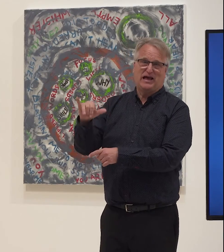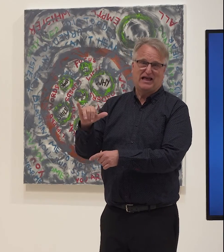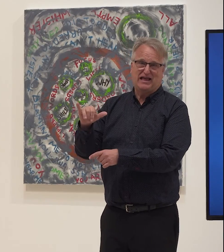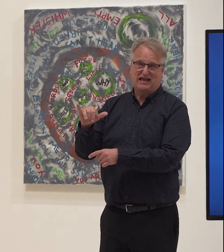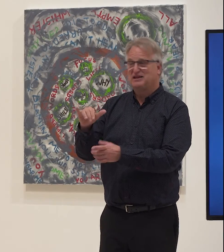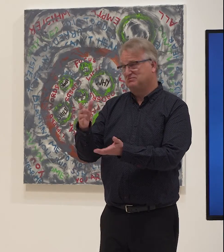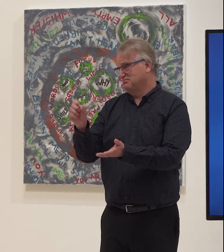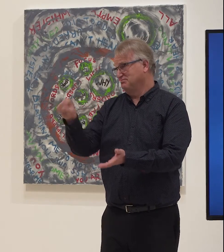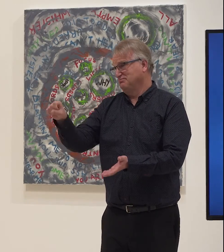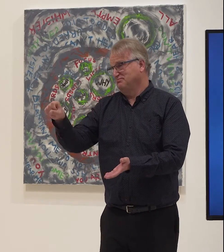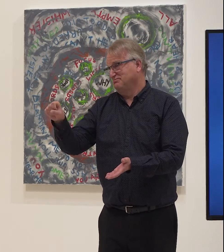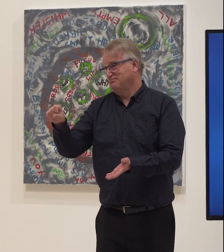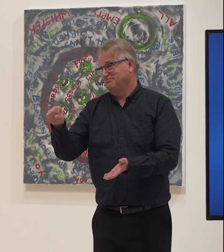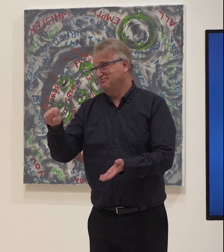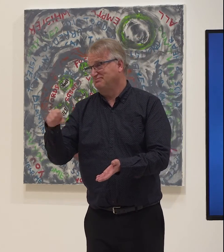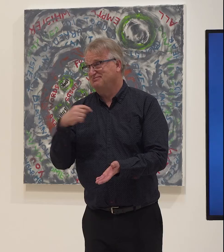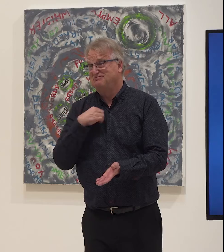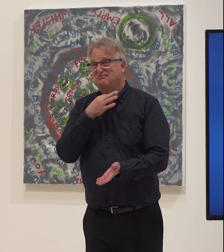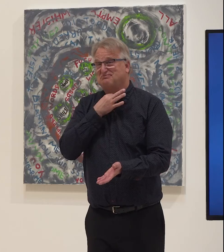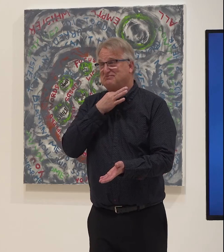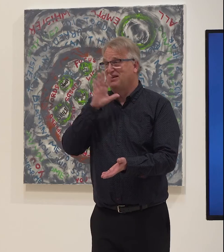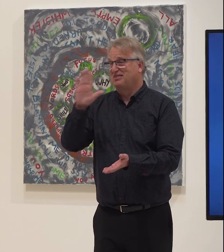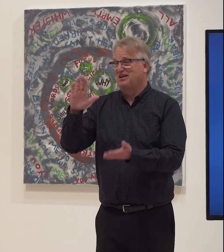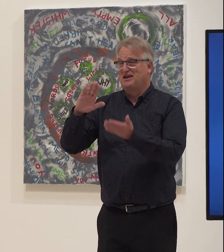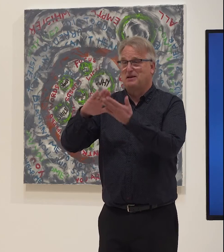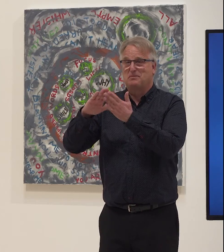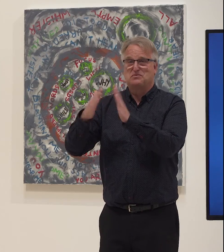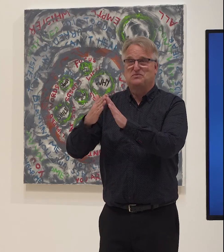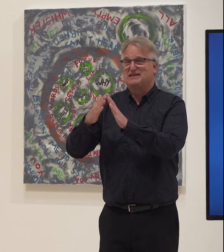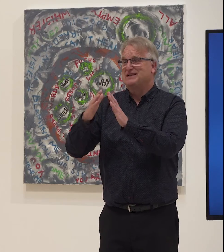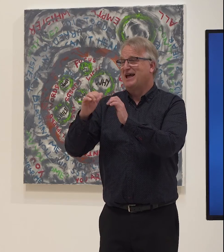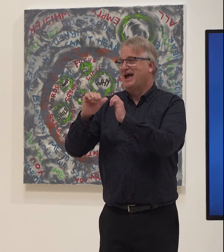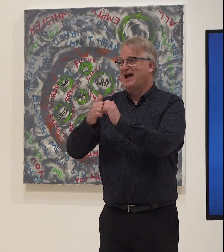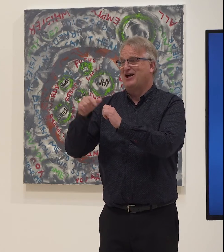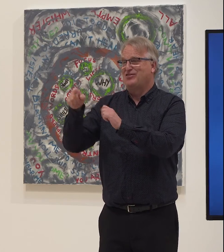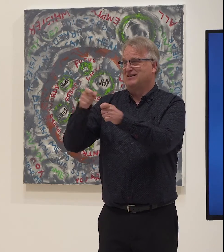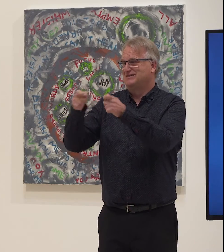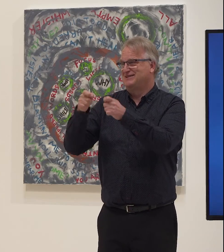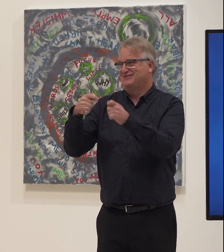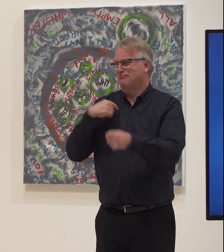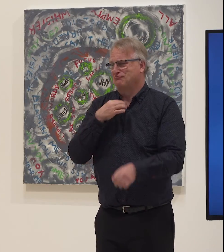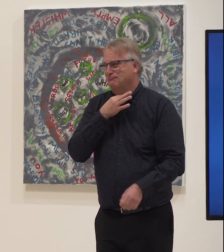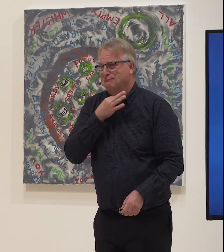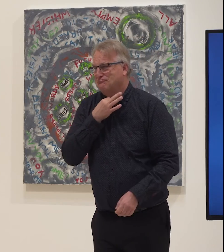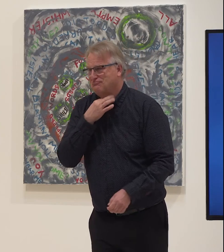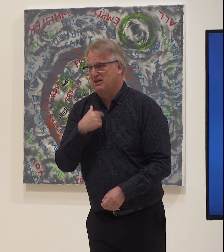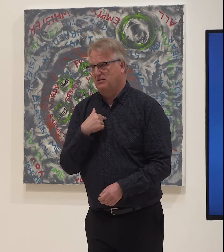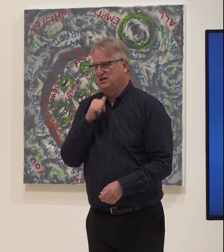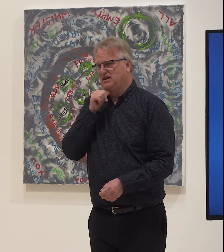and we don't have any label for hearing interpreters, I think that it's an interesting question to pose to the community,